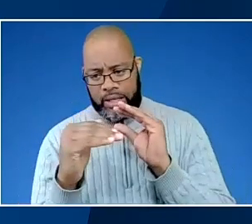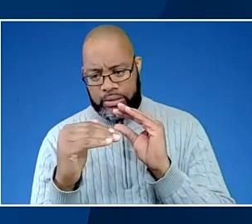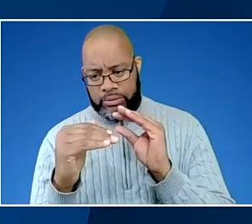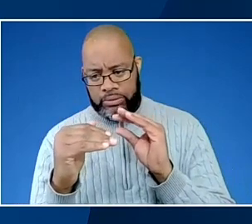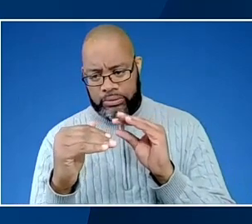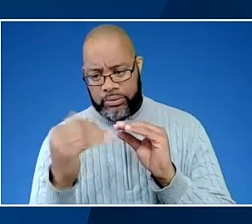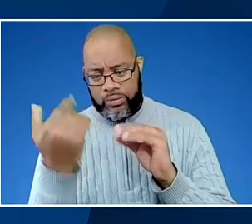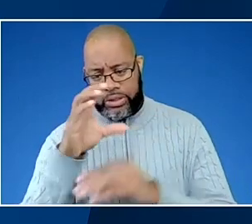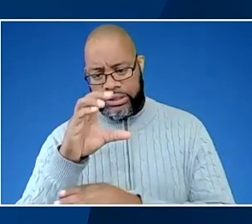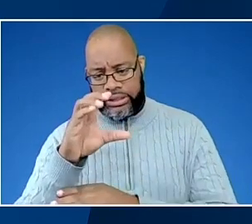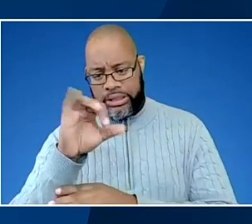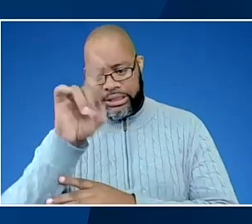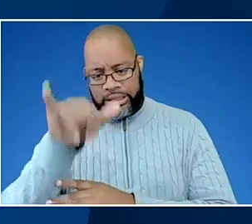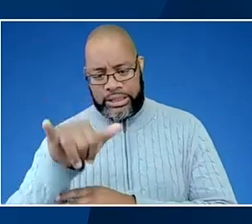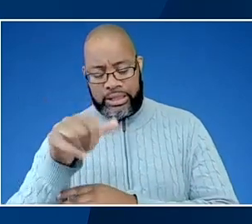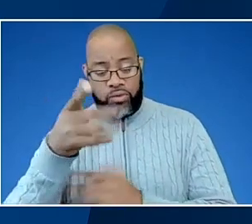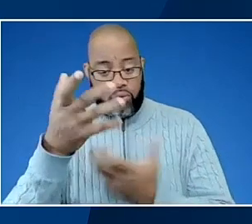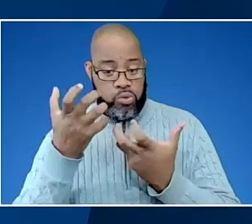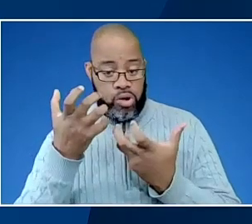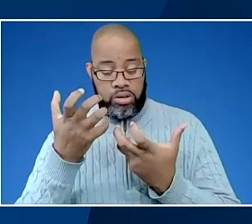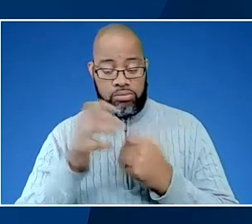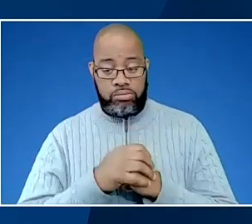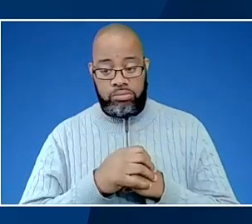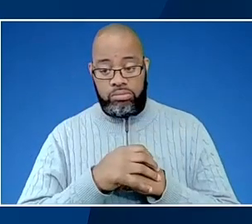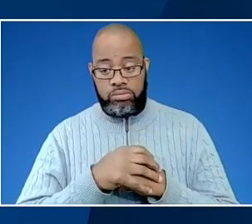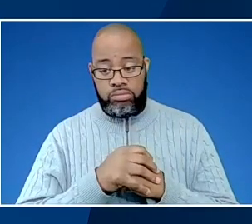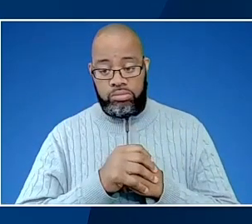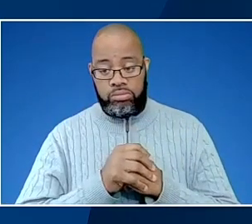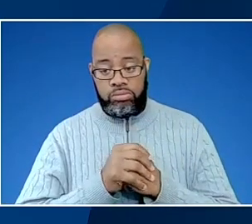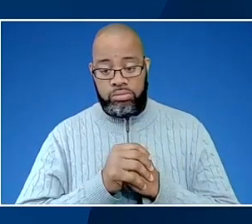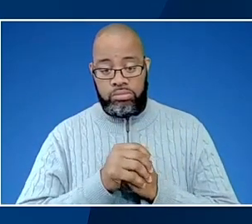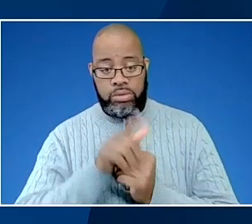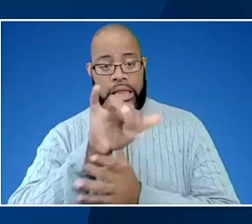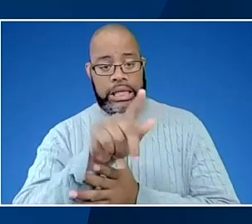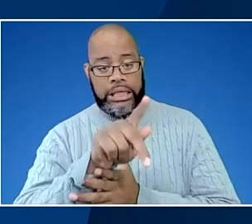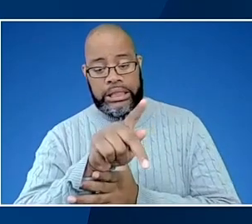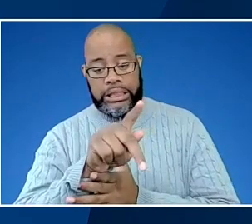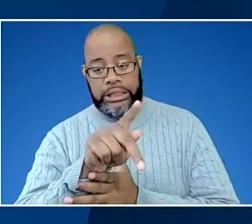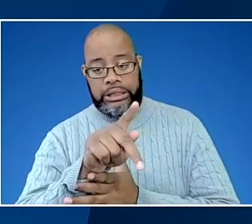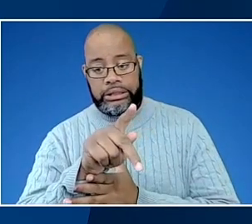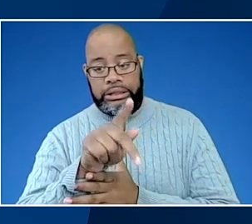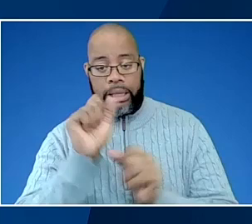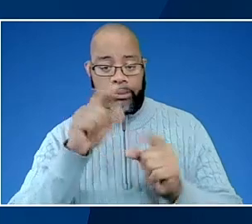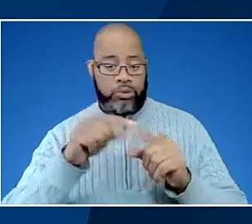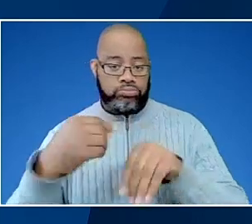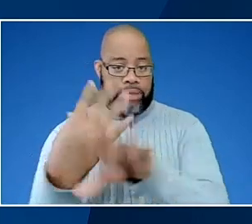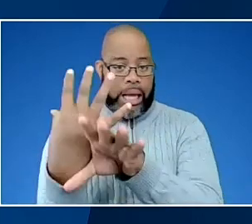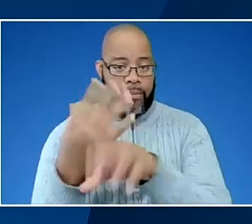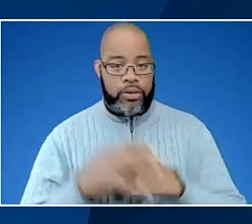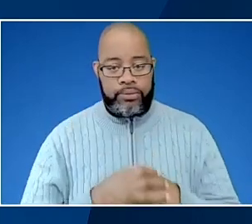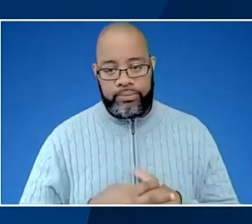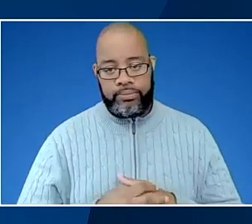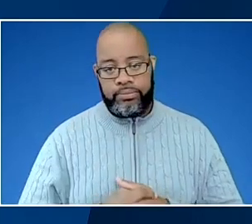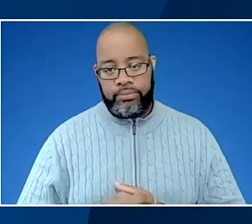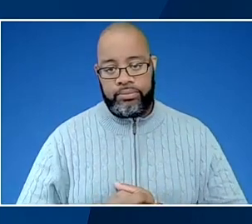you do- would like the link to, you know, be on camera on the date.